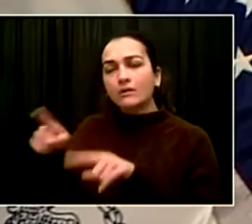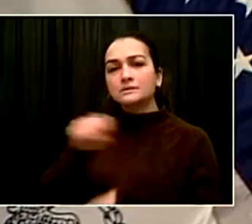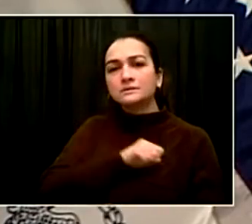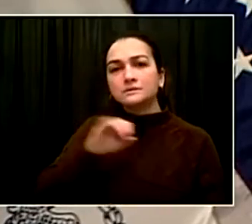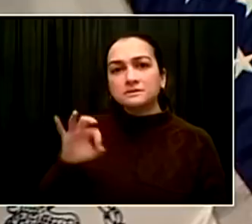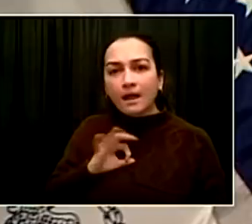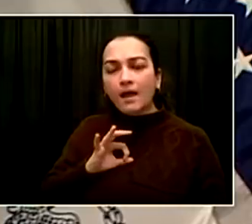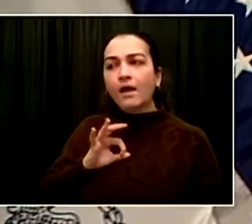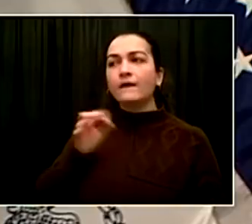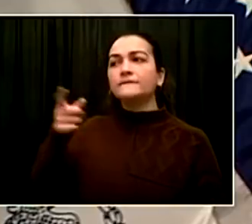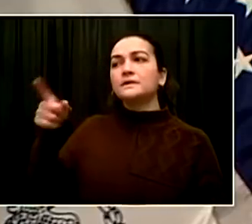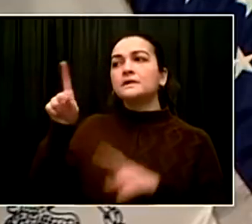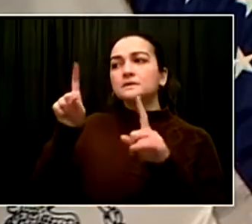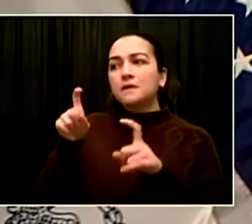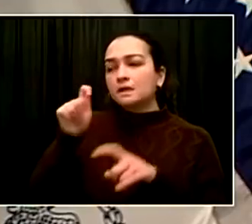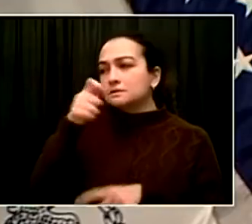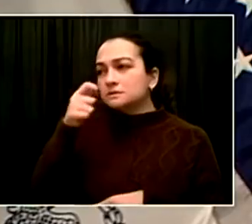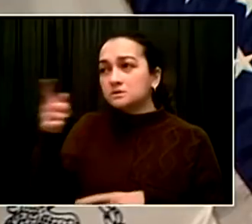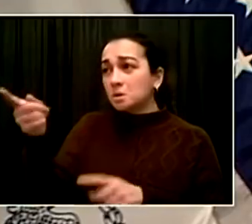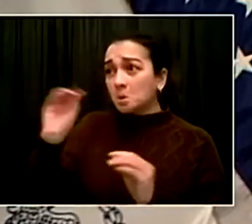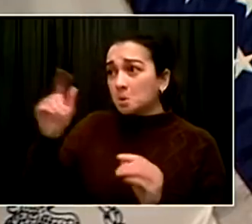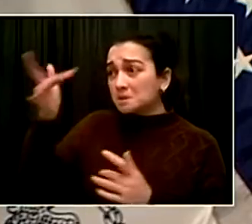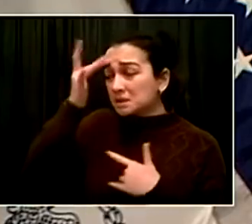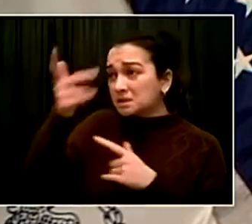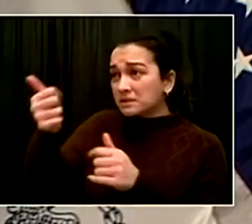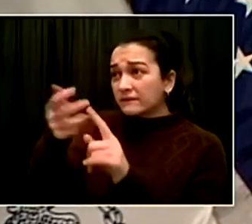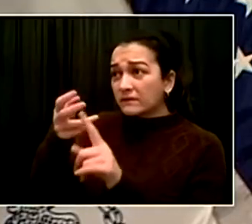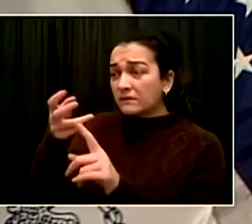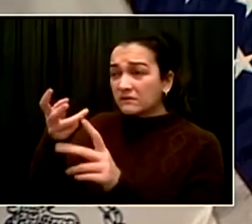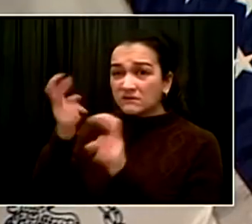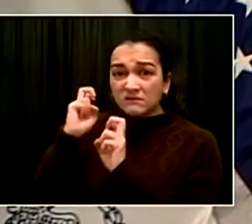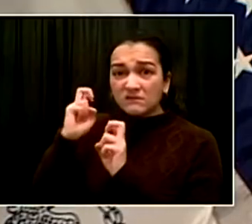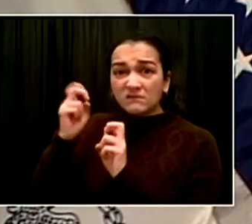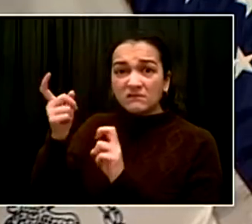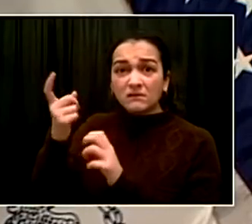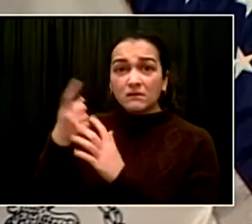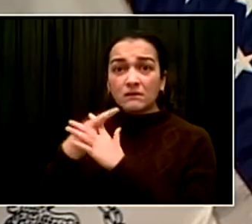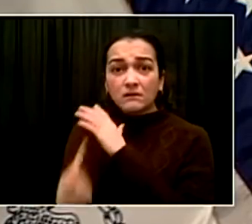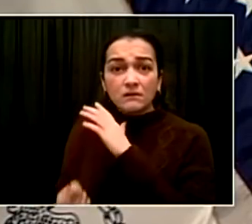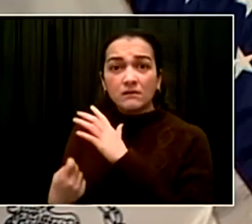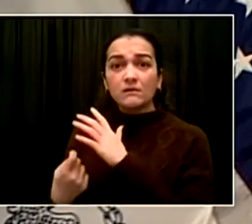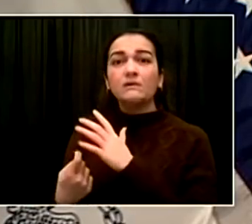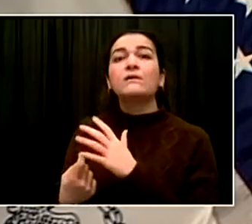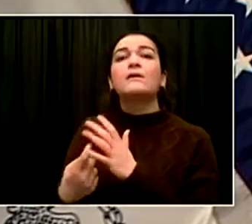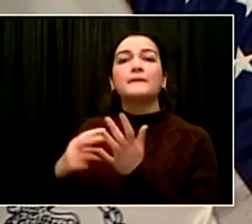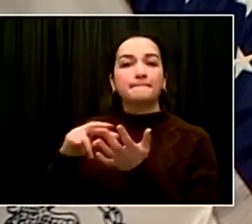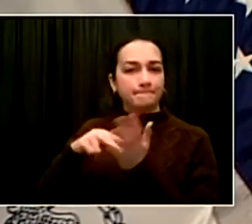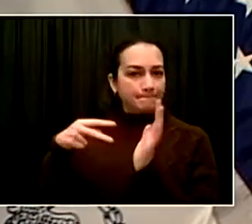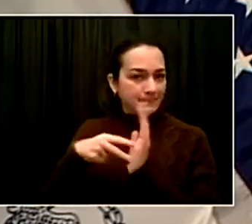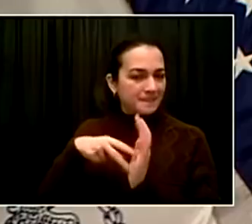SICK. WE SHOULD ESTABLISH IF YOU DON'T HAVE IT ALREADY, TED, A